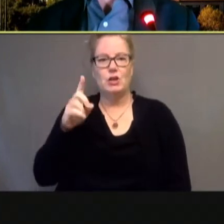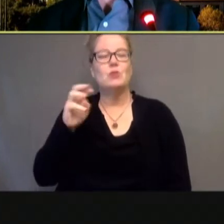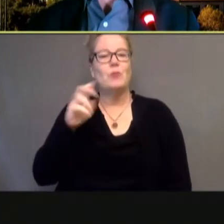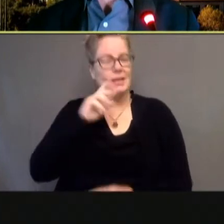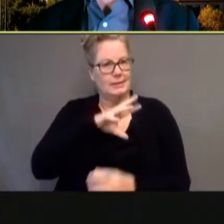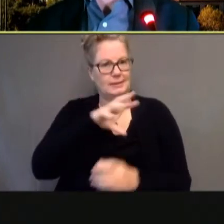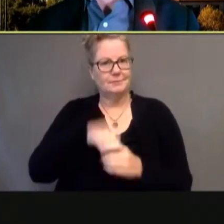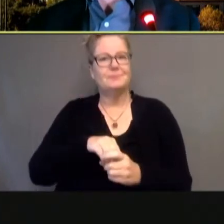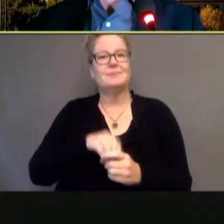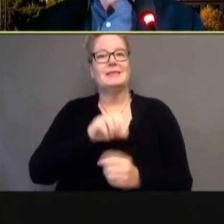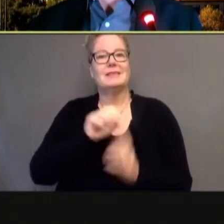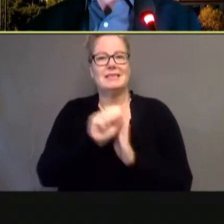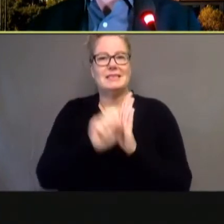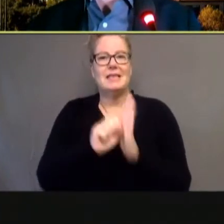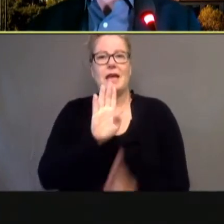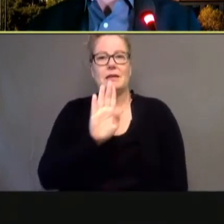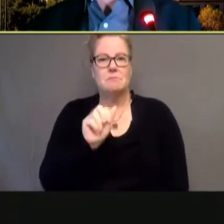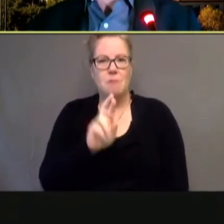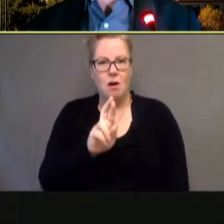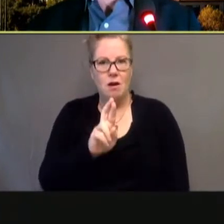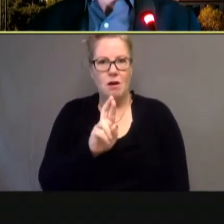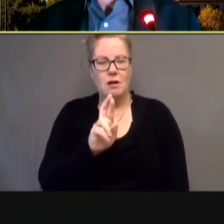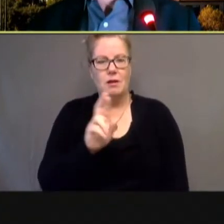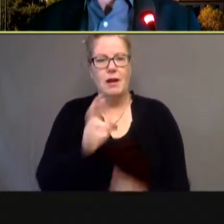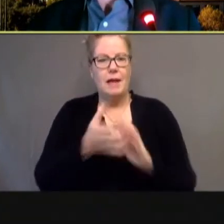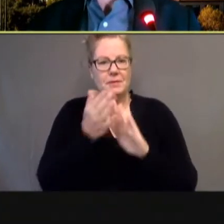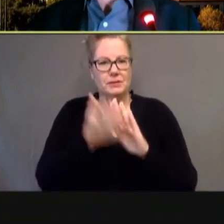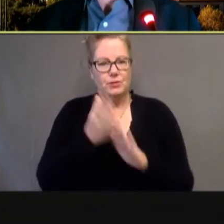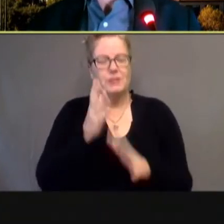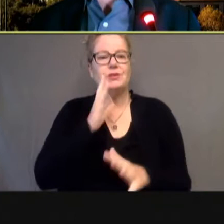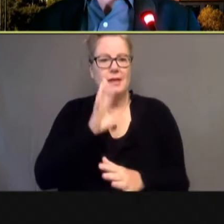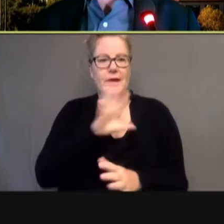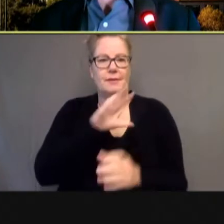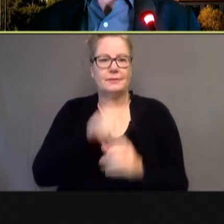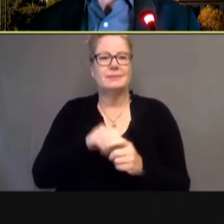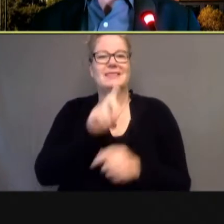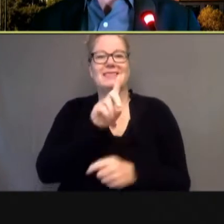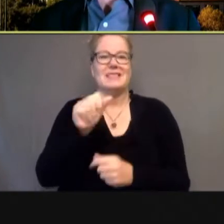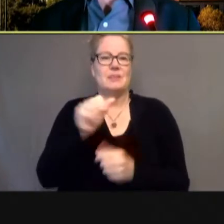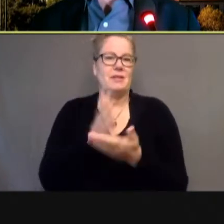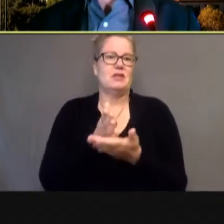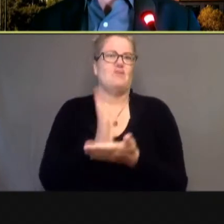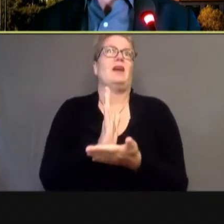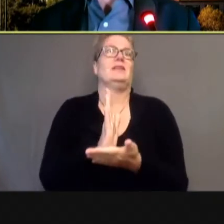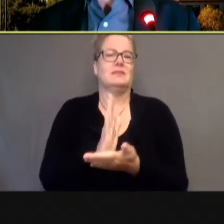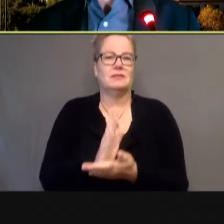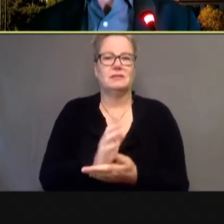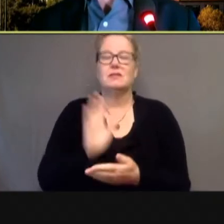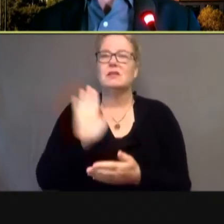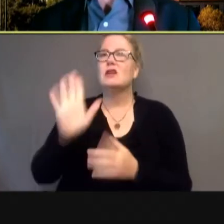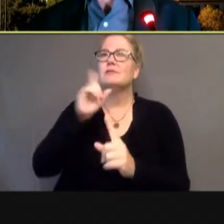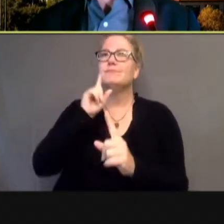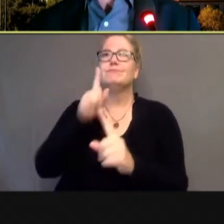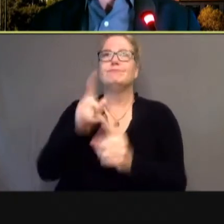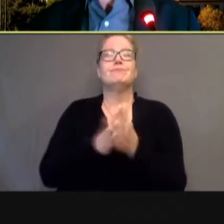Committee on Disability Rights. She has developed continuing legal education coursework and